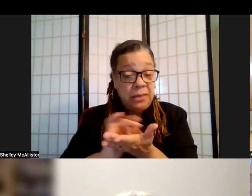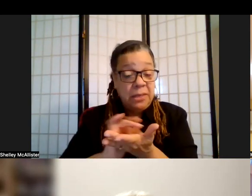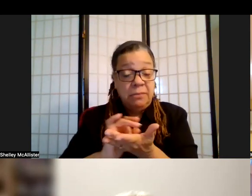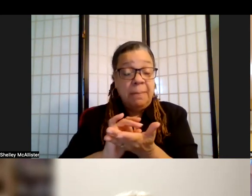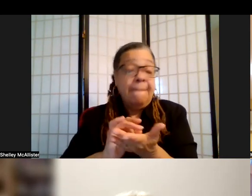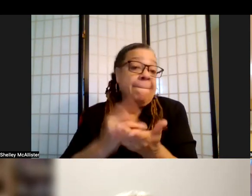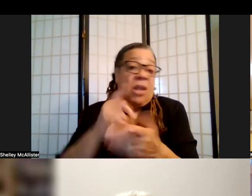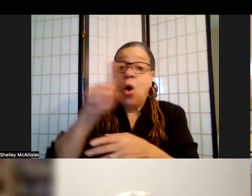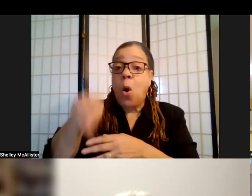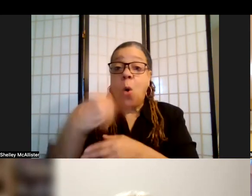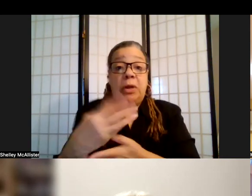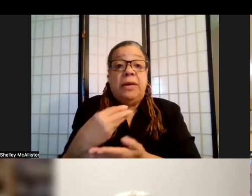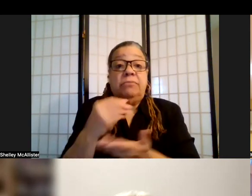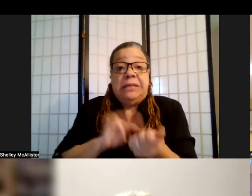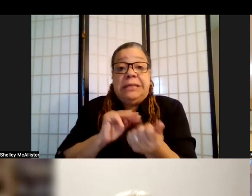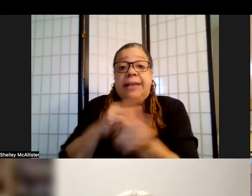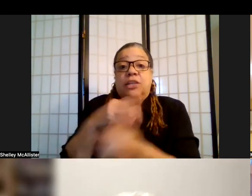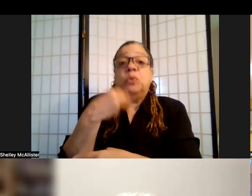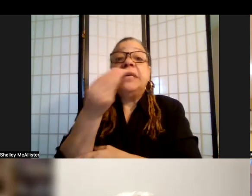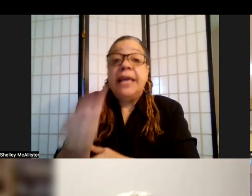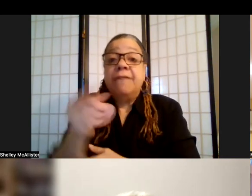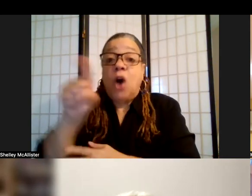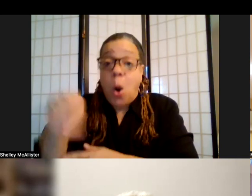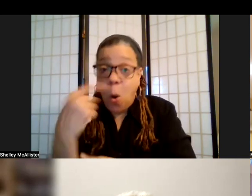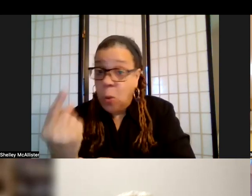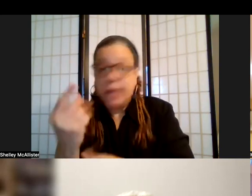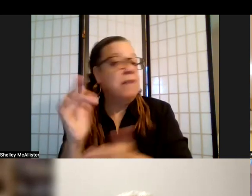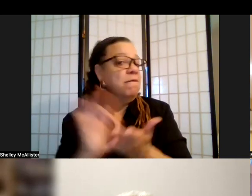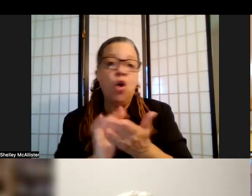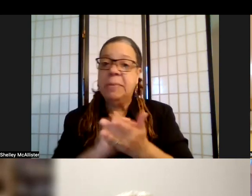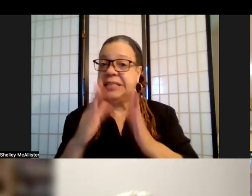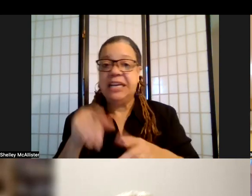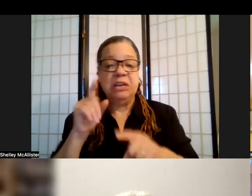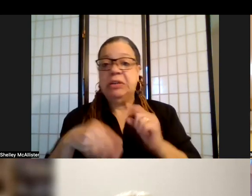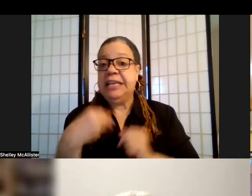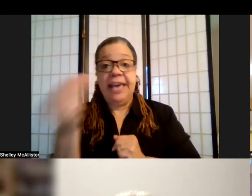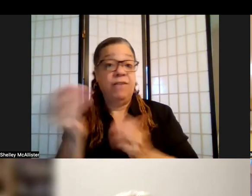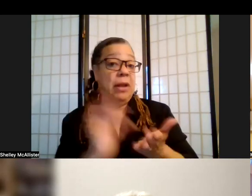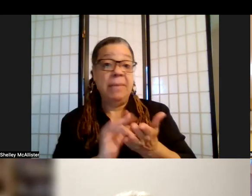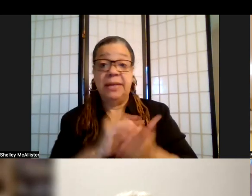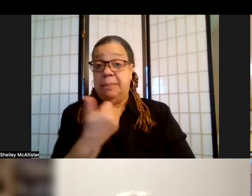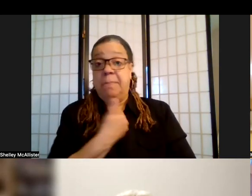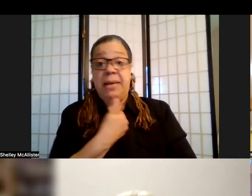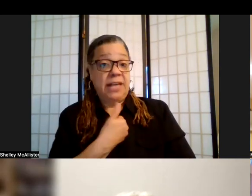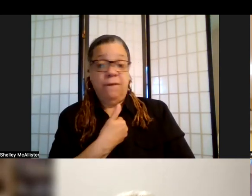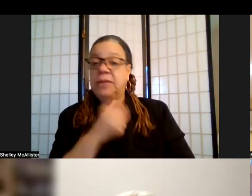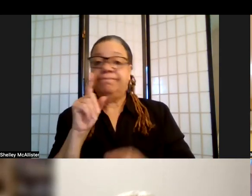prescribed by the doctors, the pharmacies would not entertain the idea of self-medication. All of that sounds great!